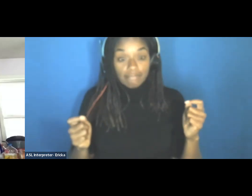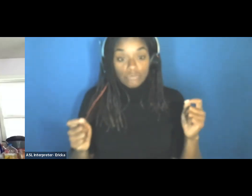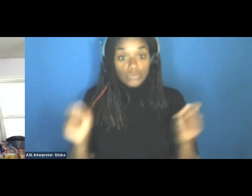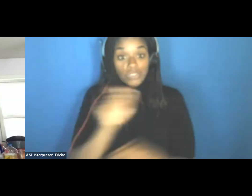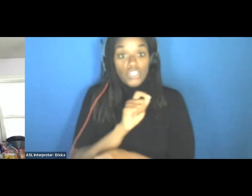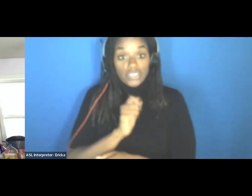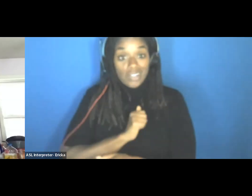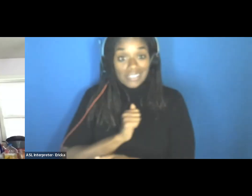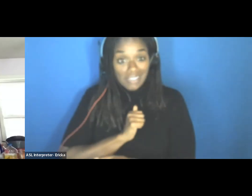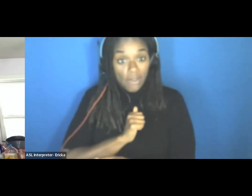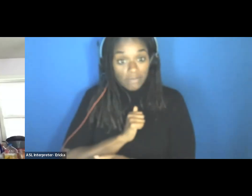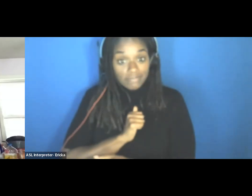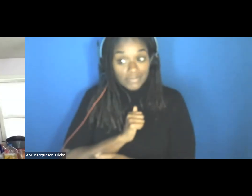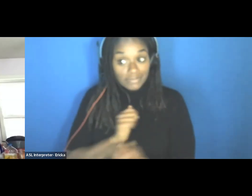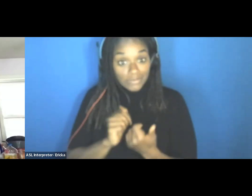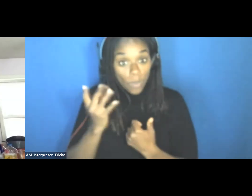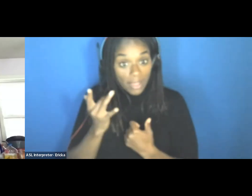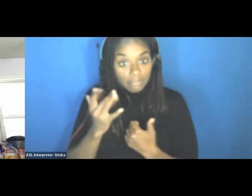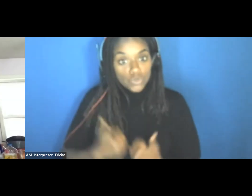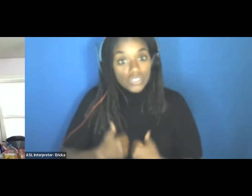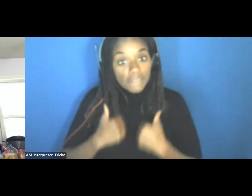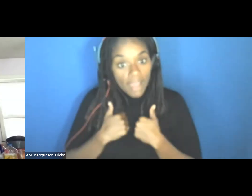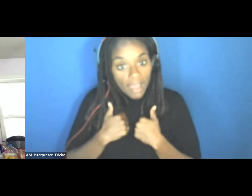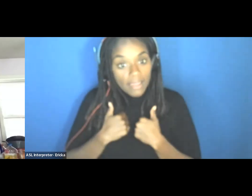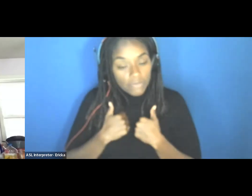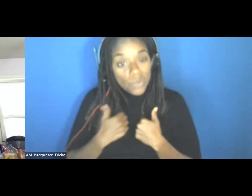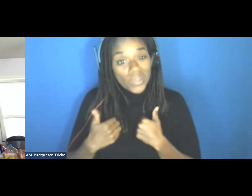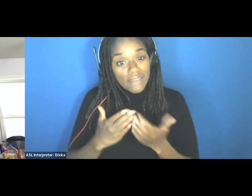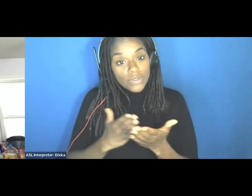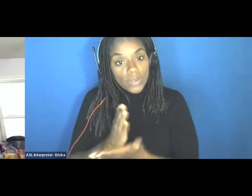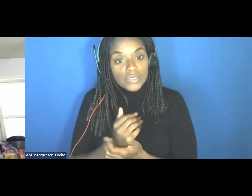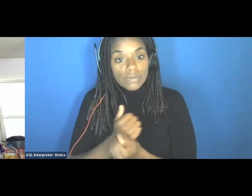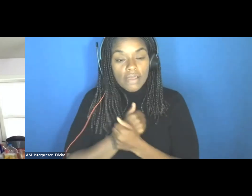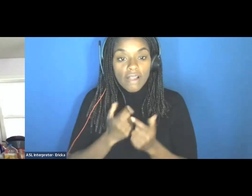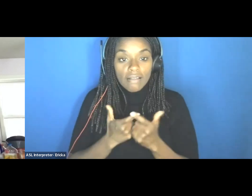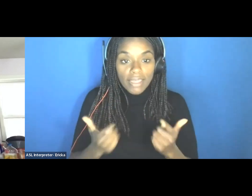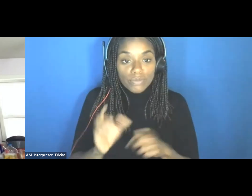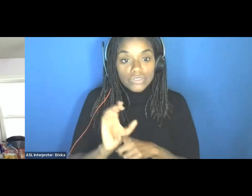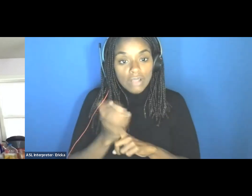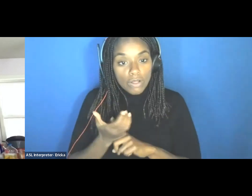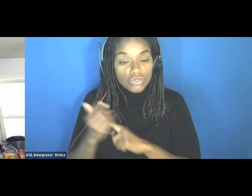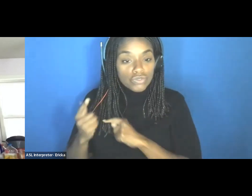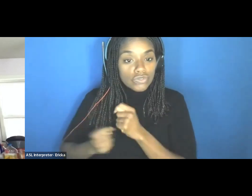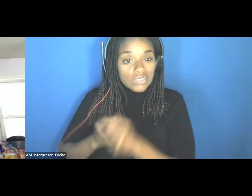Many of us had to leave behind our birth nations, our families, our language and reinvent ourselves in order to survive.